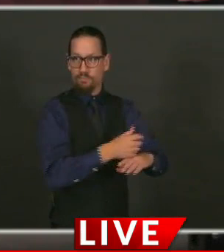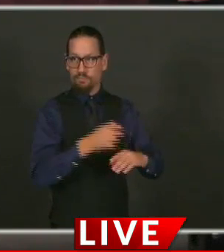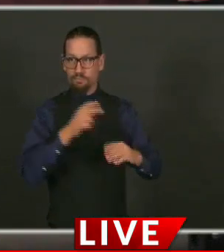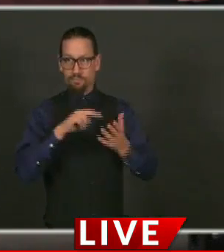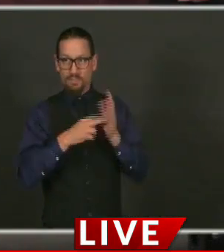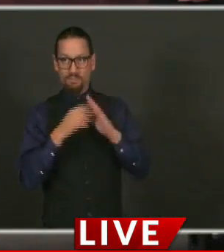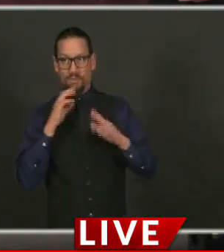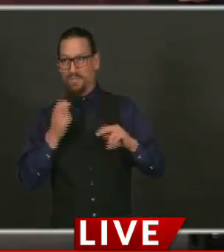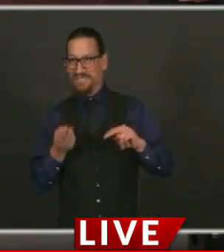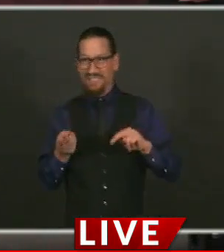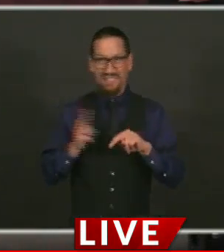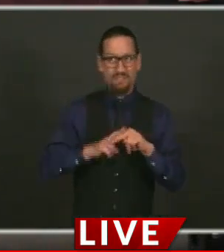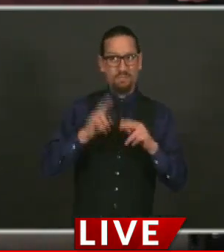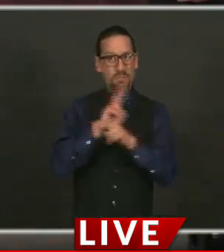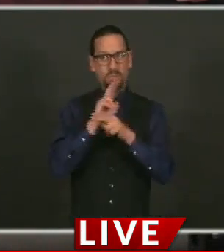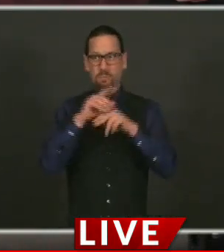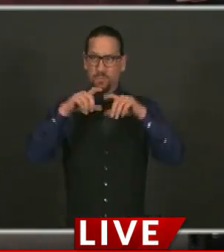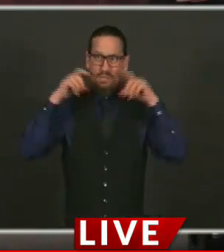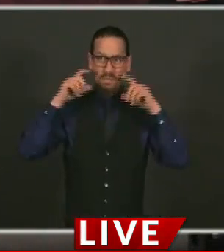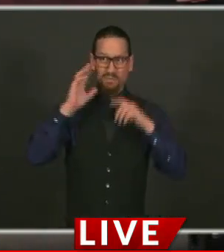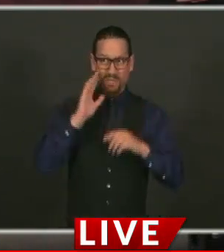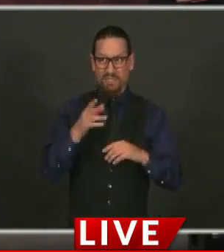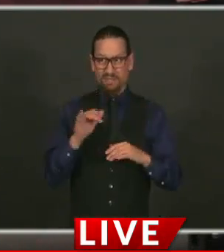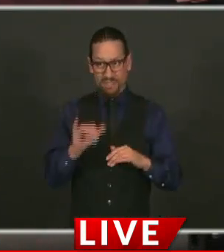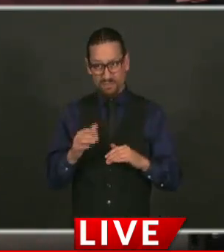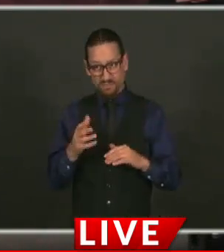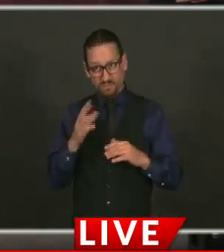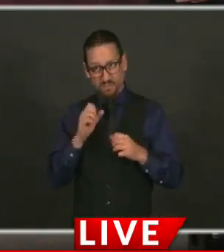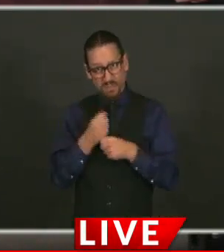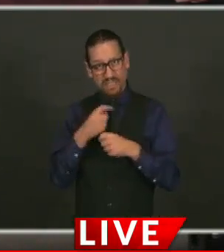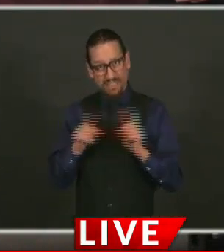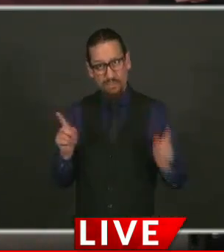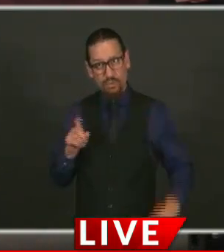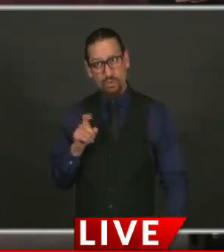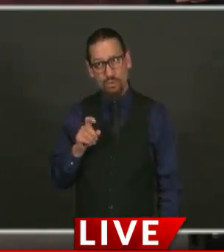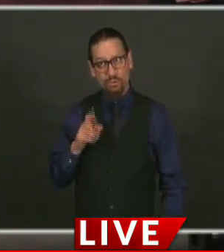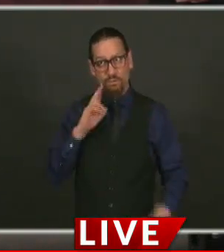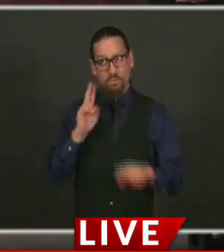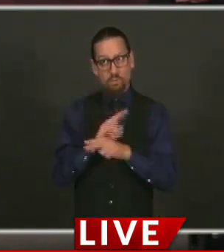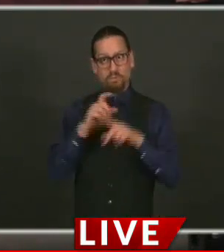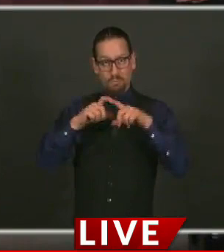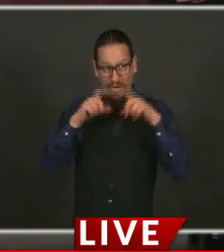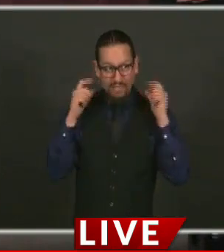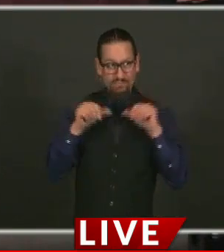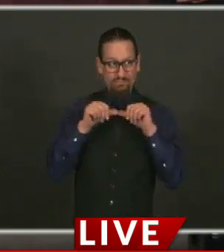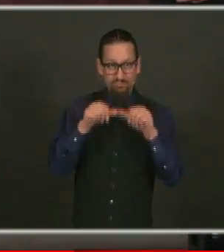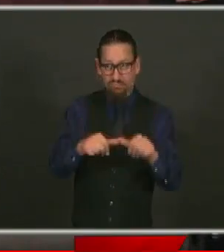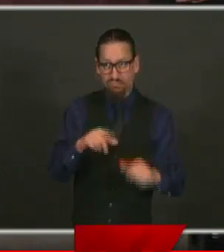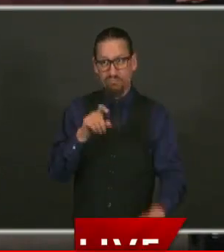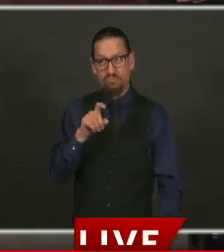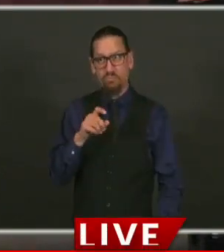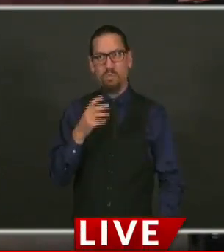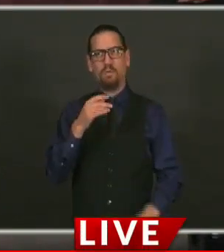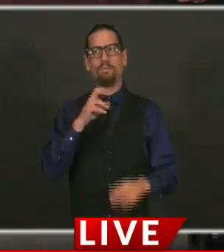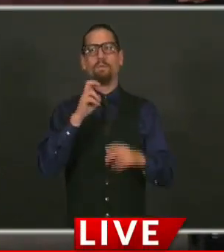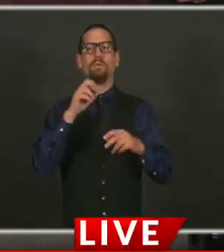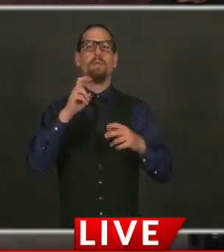AFTER WE OPEN THESE CENTERS, DO YOU THINK -- A LOT OF PEOPLE ARE WEARING MASKS. DO YOU THINK THAT IS GOING TO